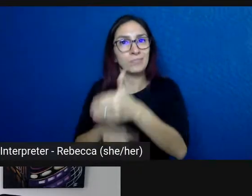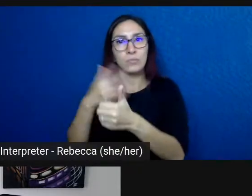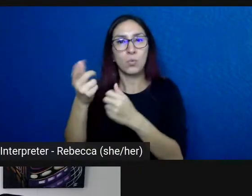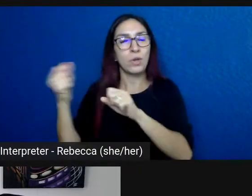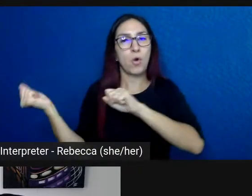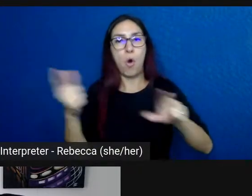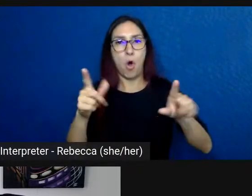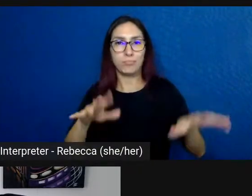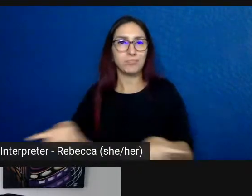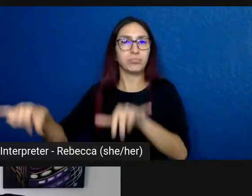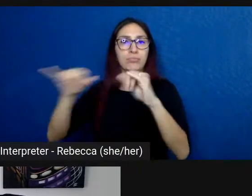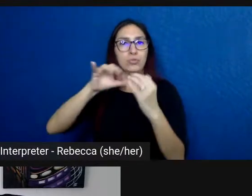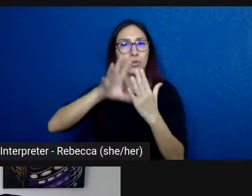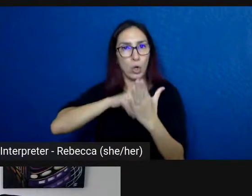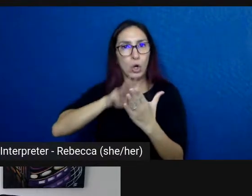point of these presentations, this event.